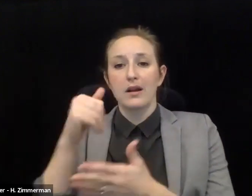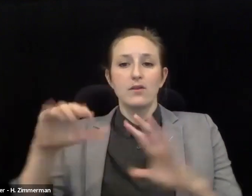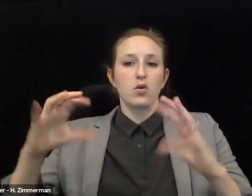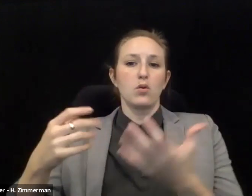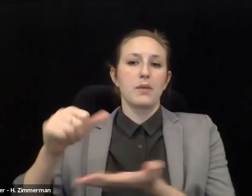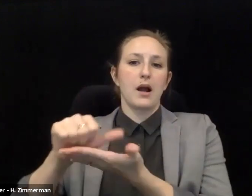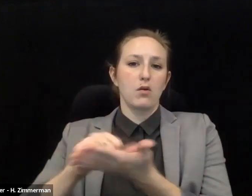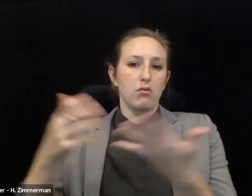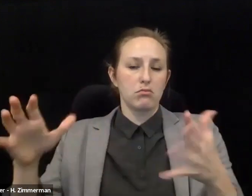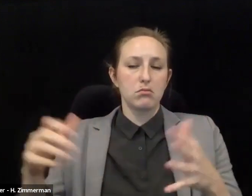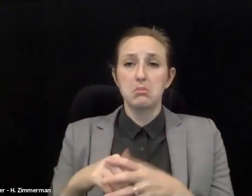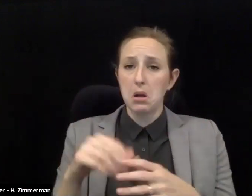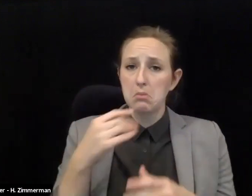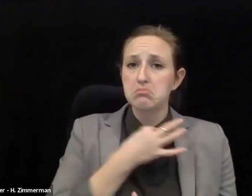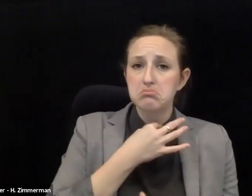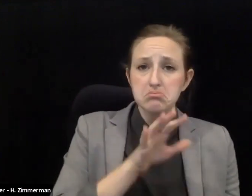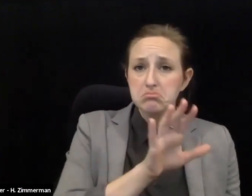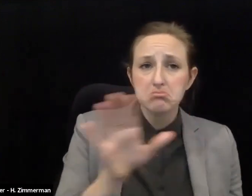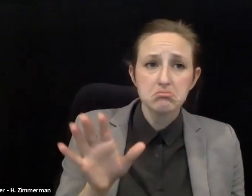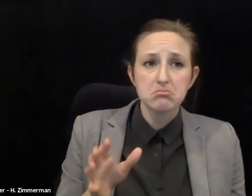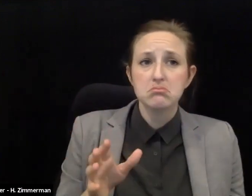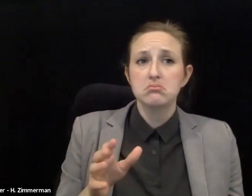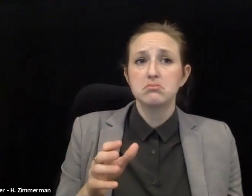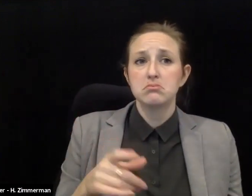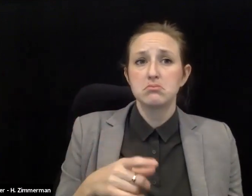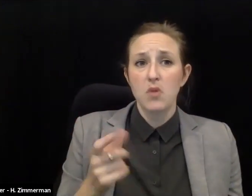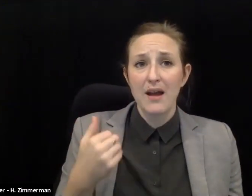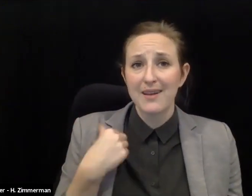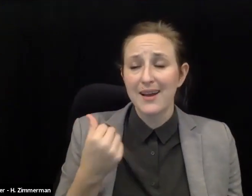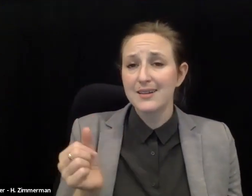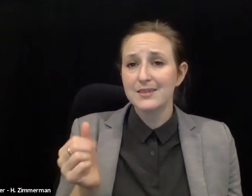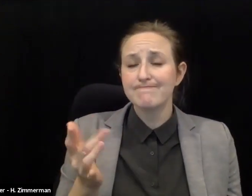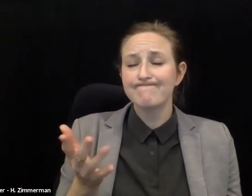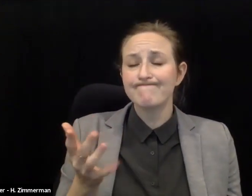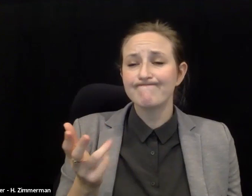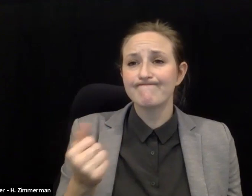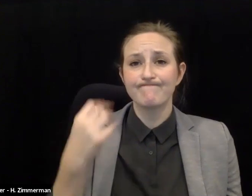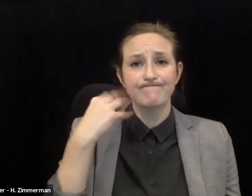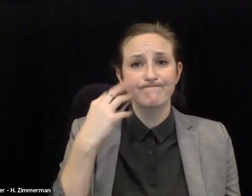and I'm kind of curious, what if you all have any experience in working with